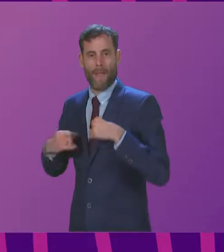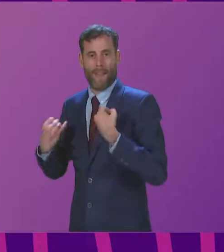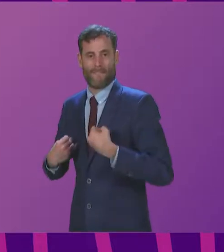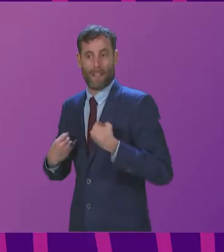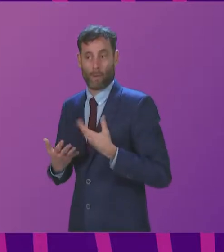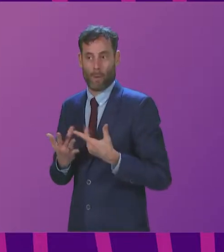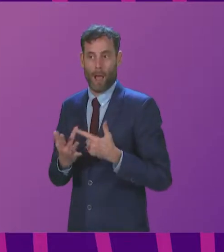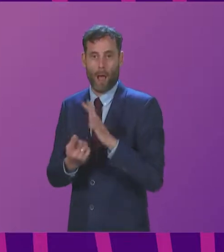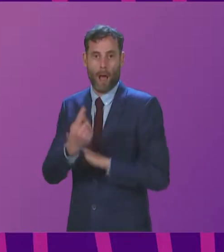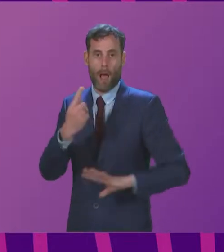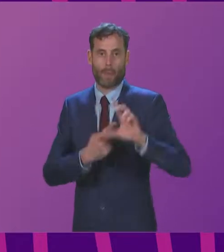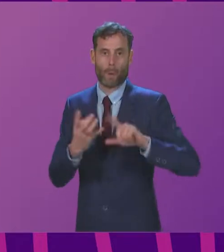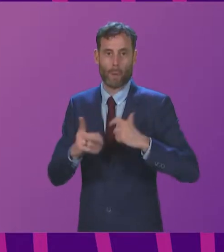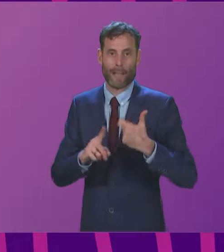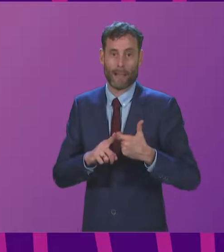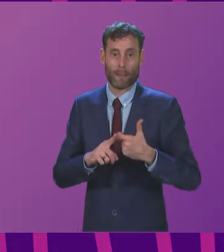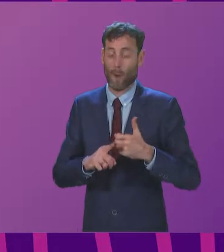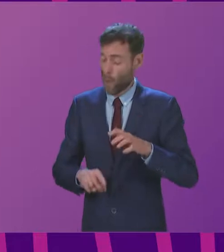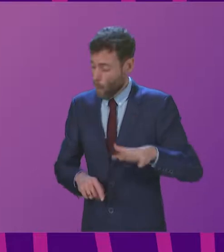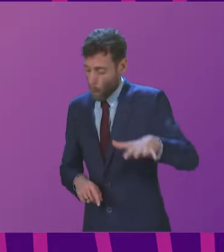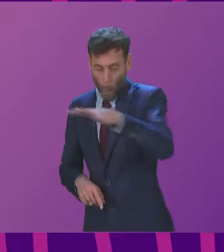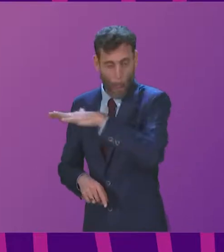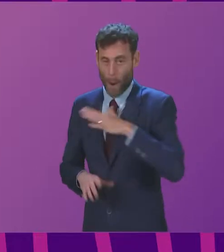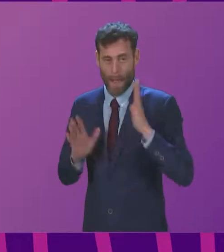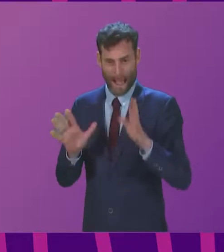Everybody is grappling with a difficult situation. We are all taking difficult decisions;